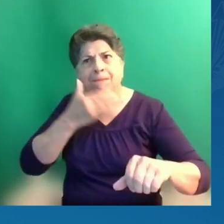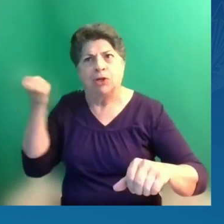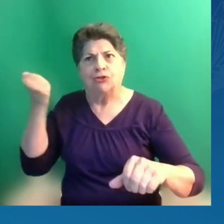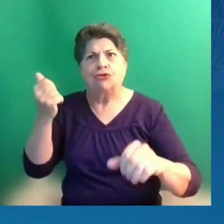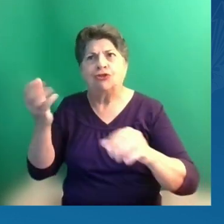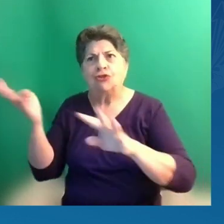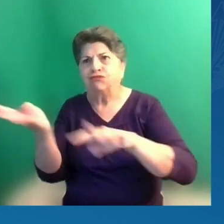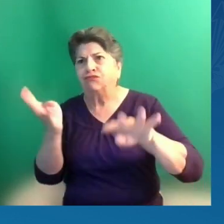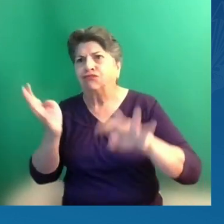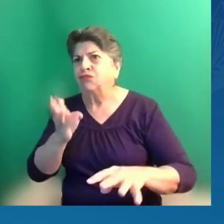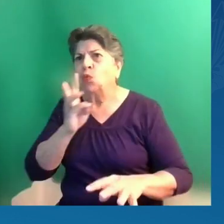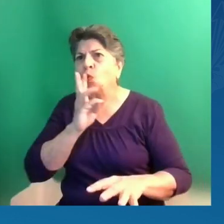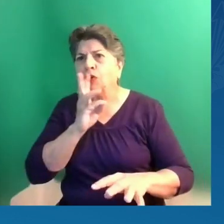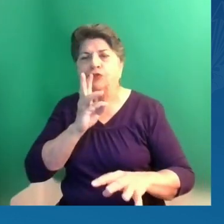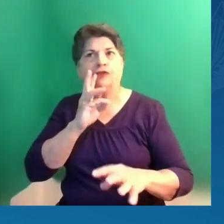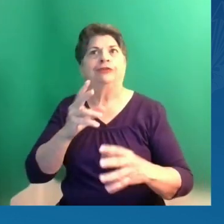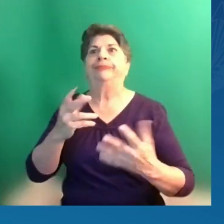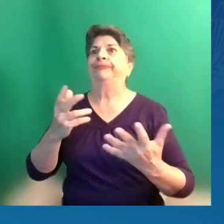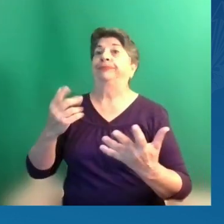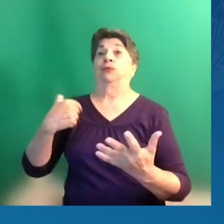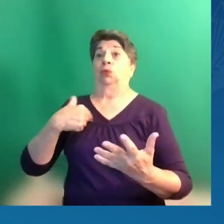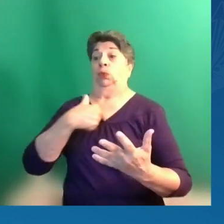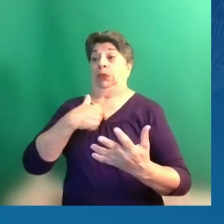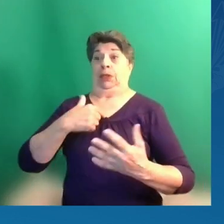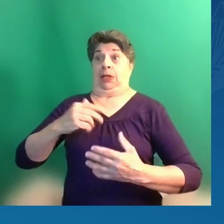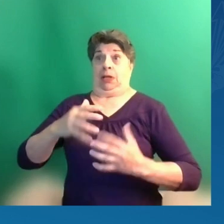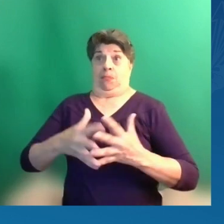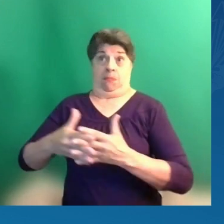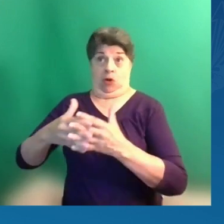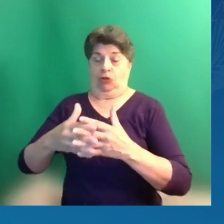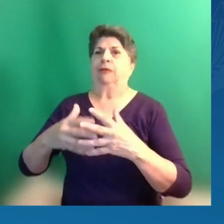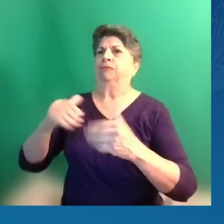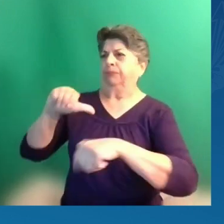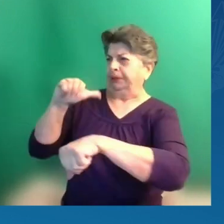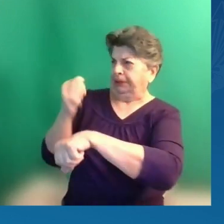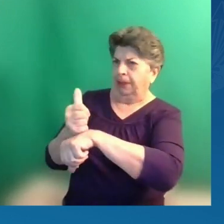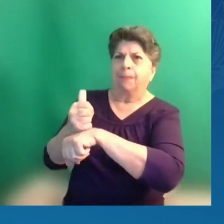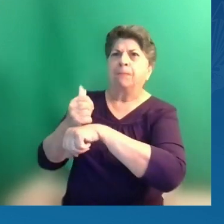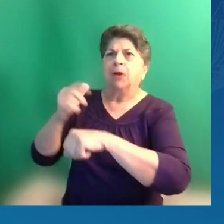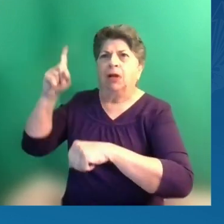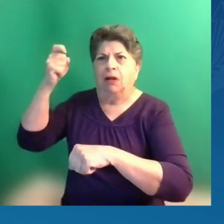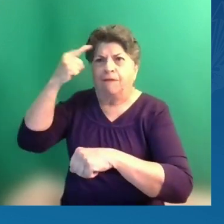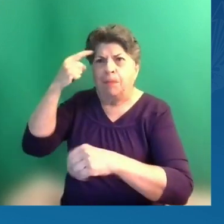and create opportunities for violent groups to leverage limited water supplies to gain influence.